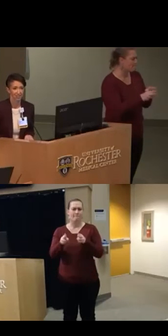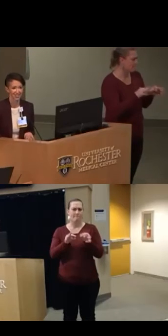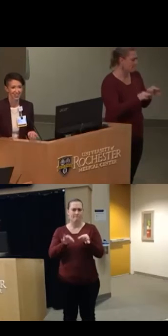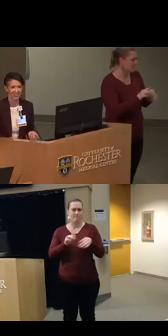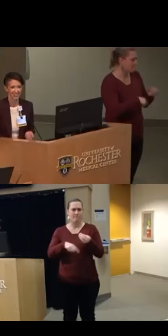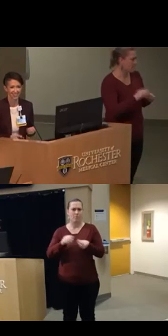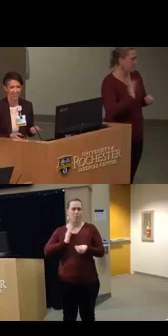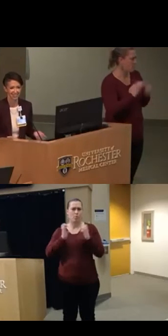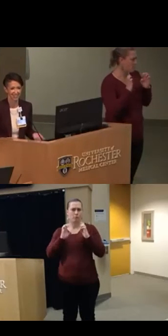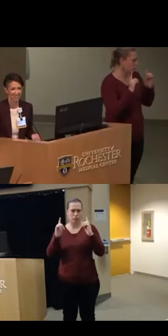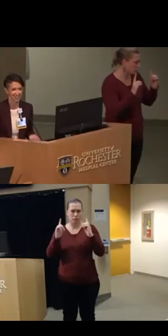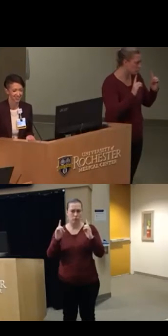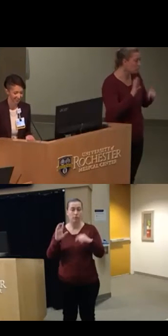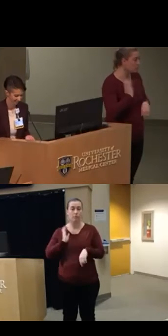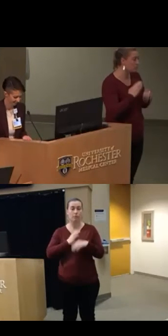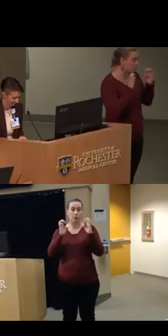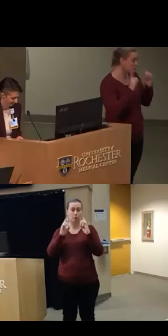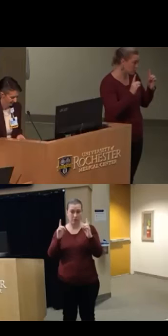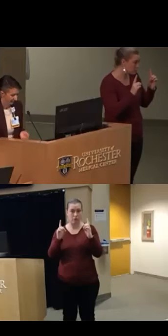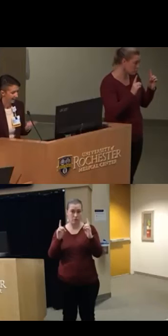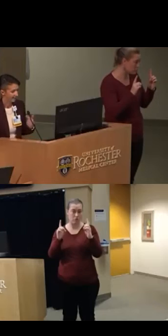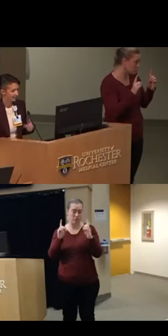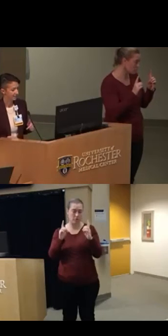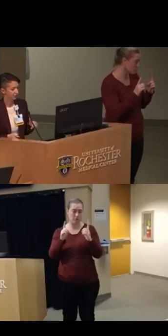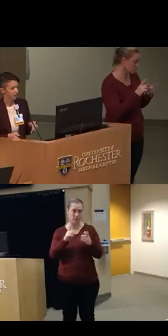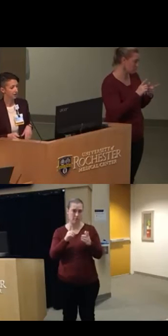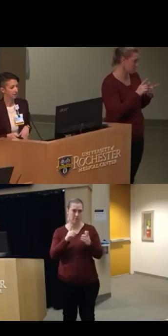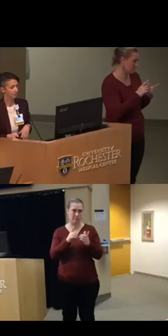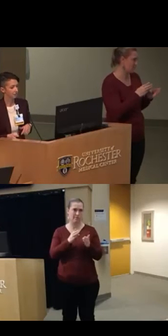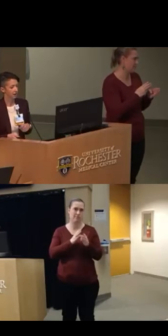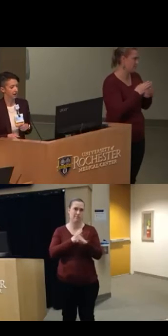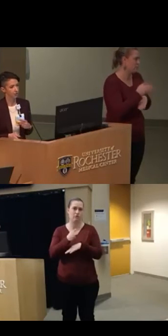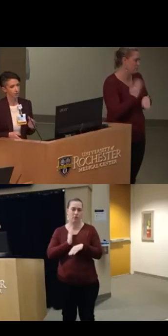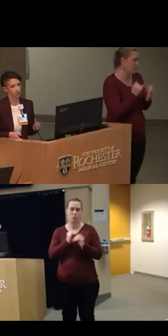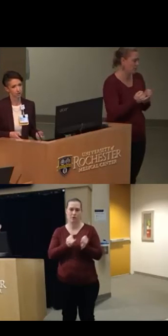so our education extends our reach of individual counseling and I think this is part of a cultural